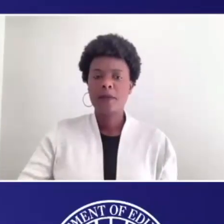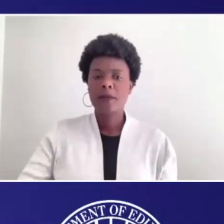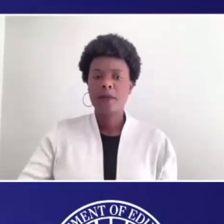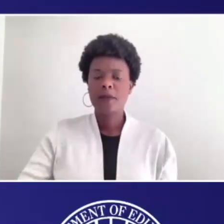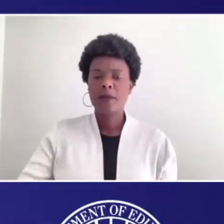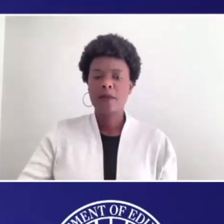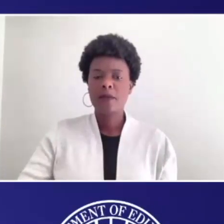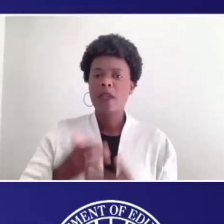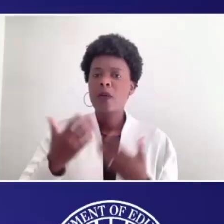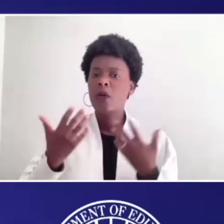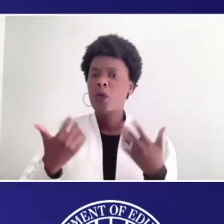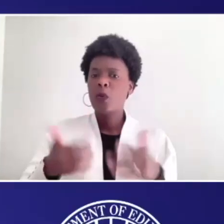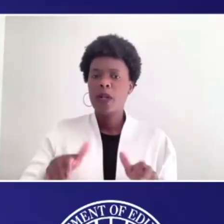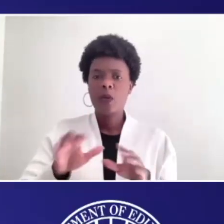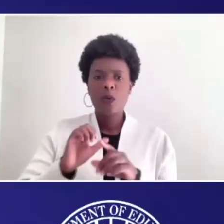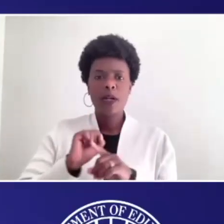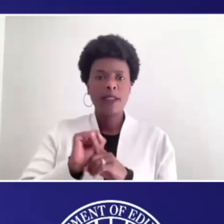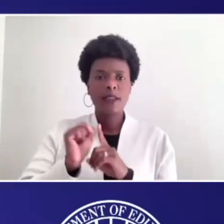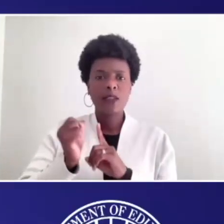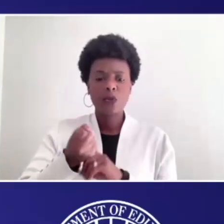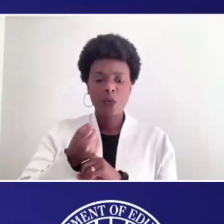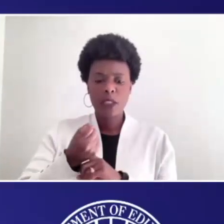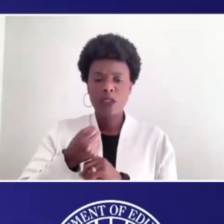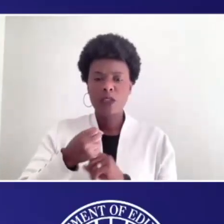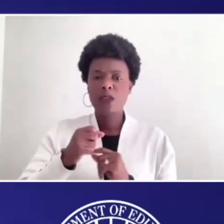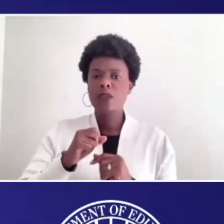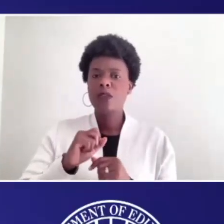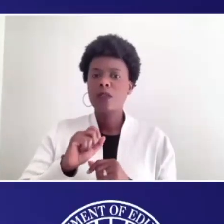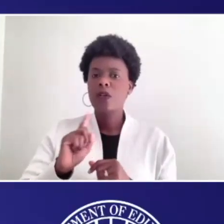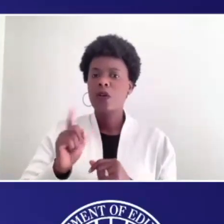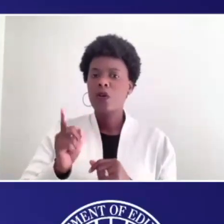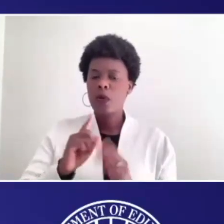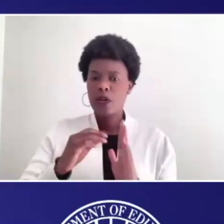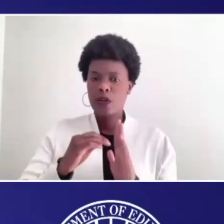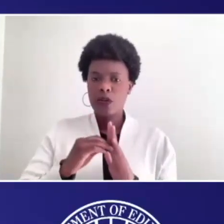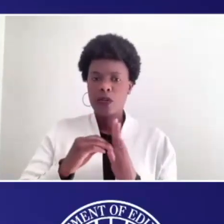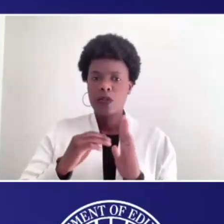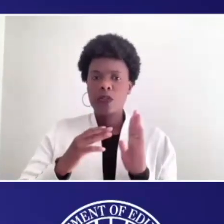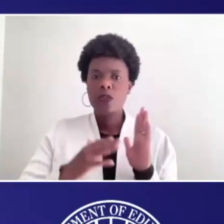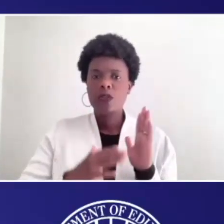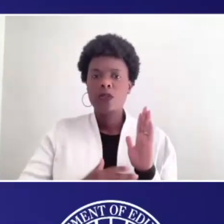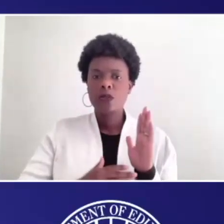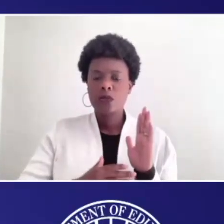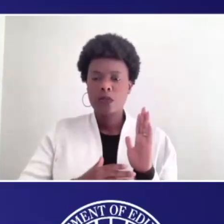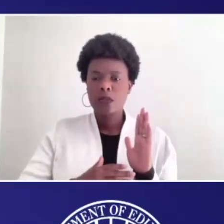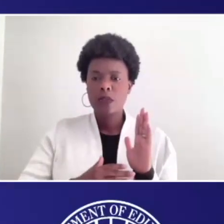student, for some technicality, either they were maybe perhaps undeclared